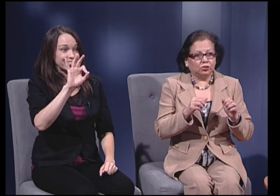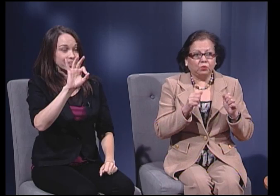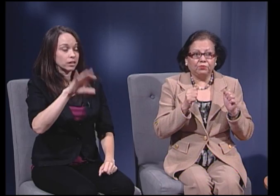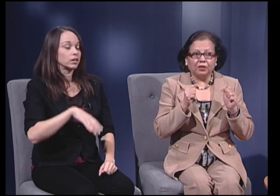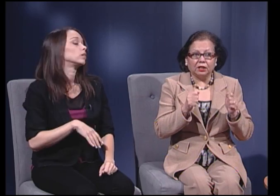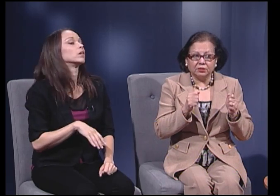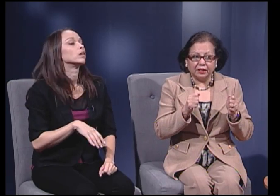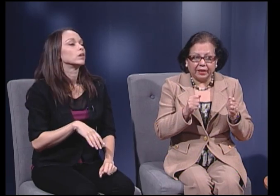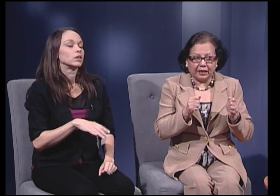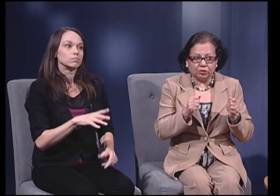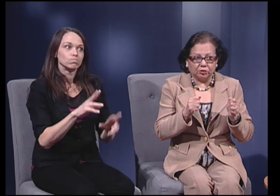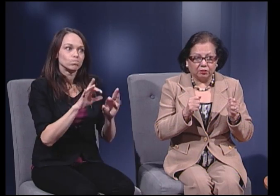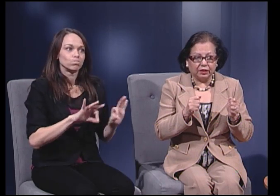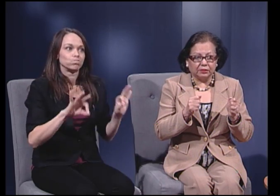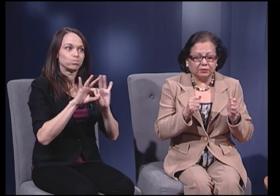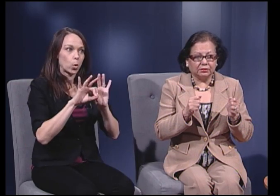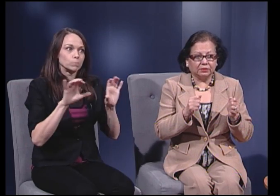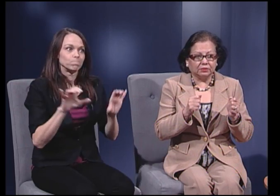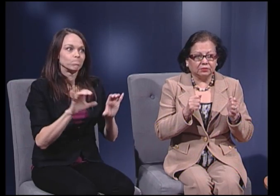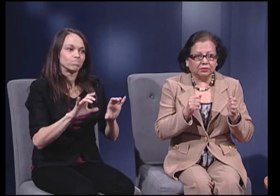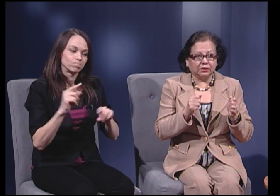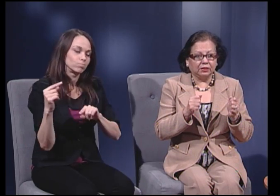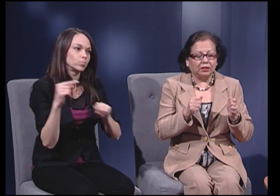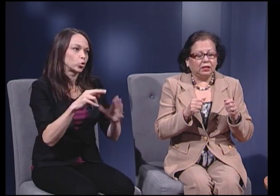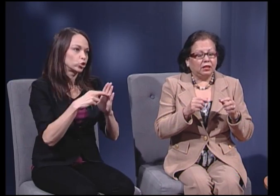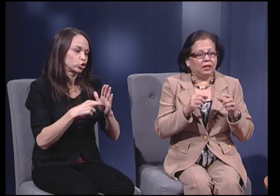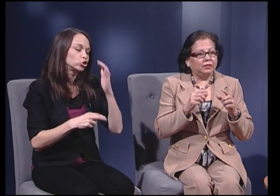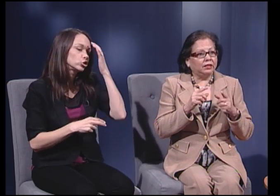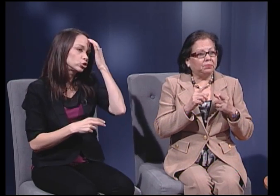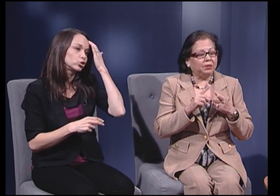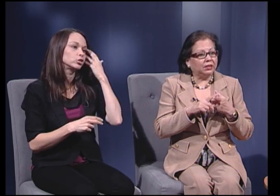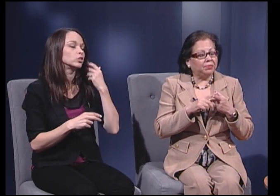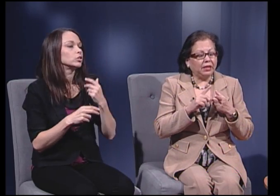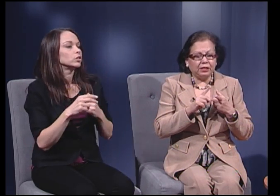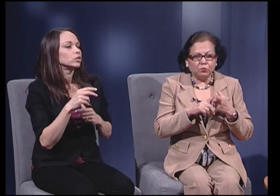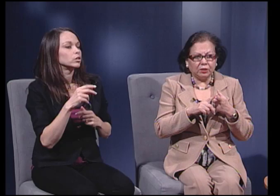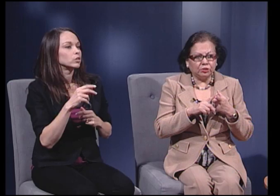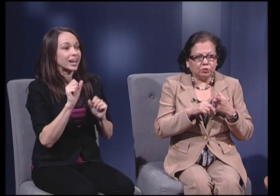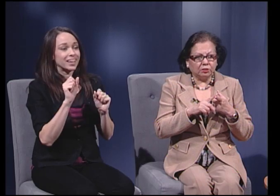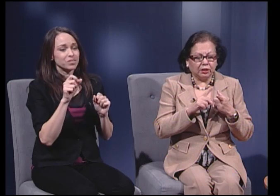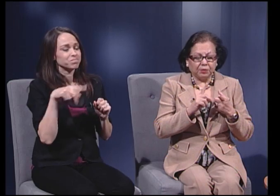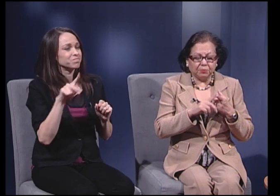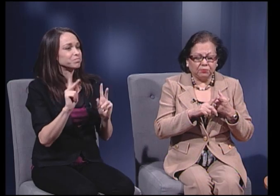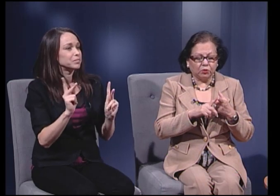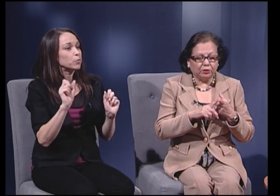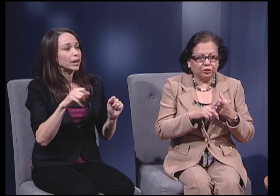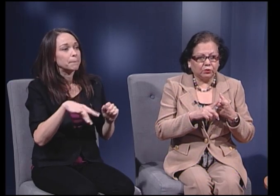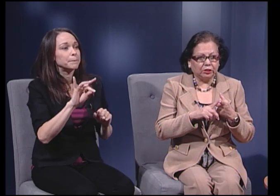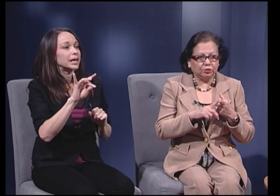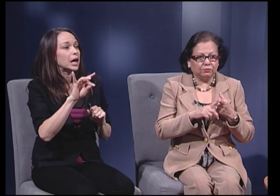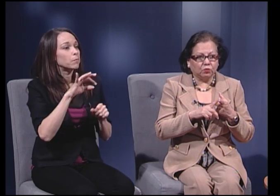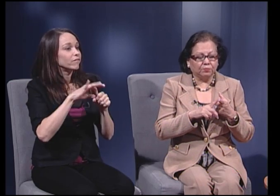So we've got to take action on that. Okay. And they can pick up any regis-- they can pick up a voter registration form